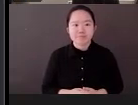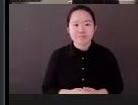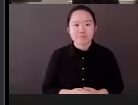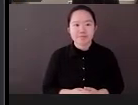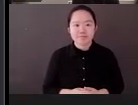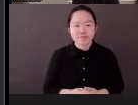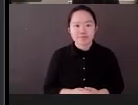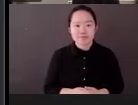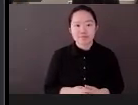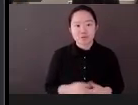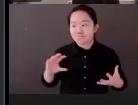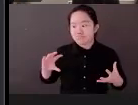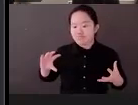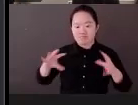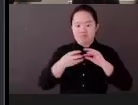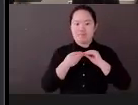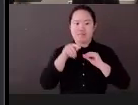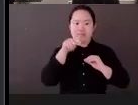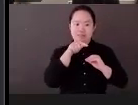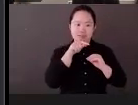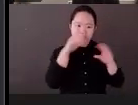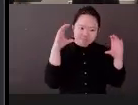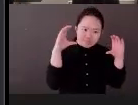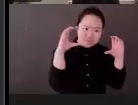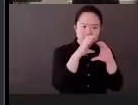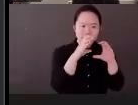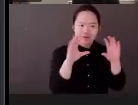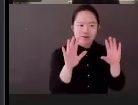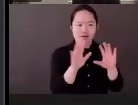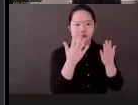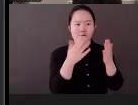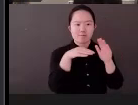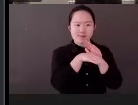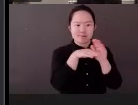Accessibility Scanner. If you want to play around,